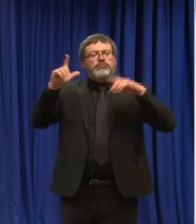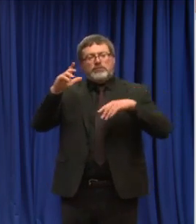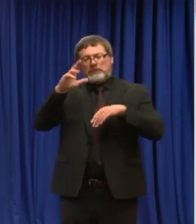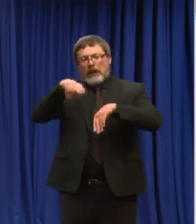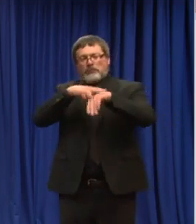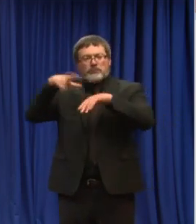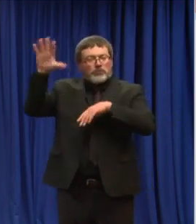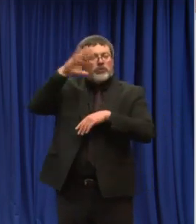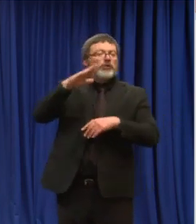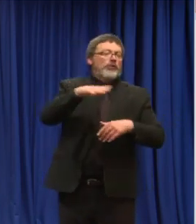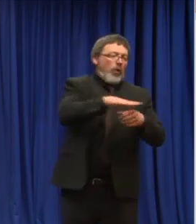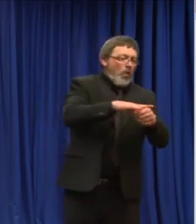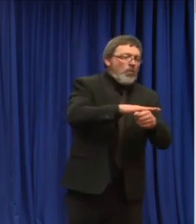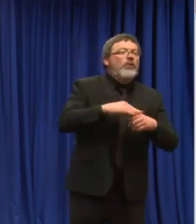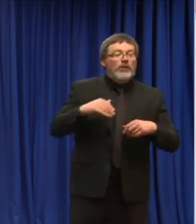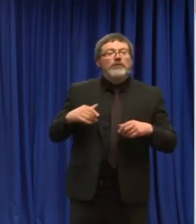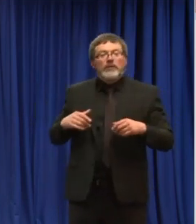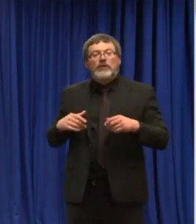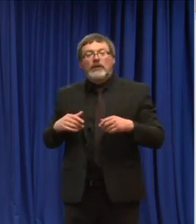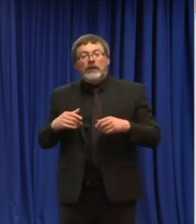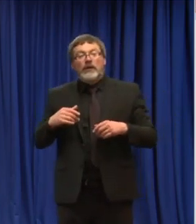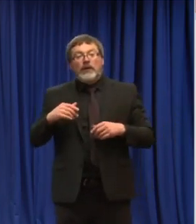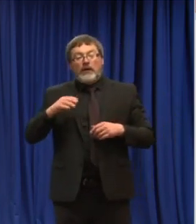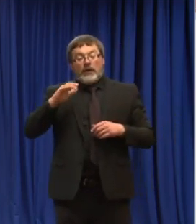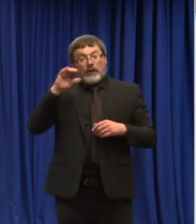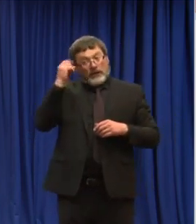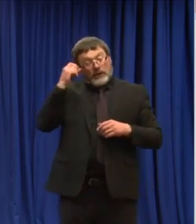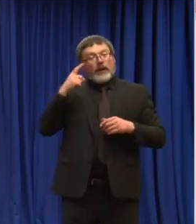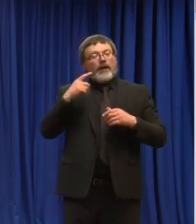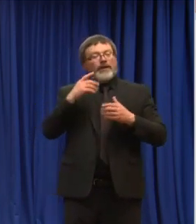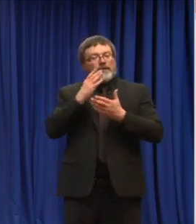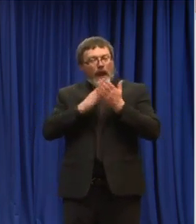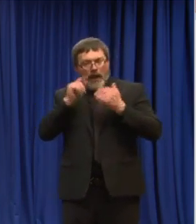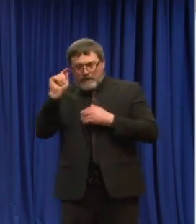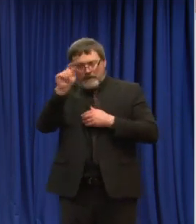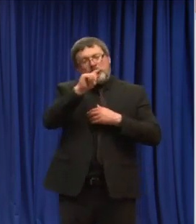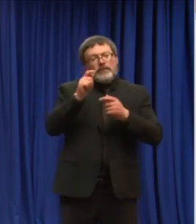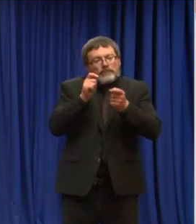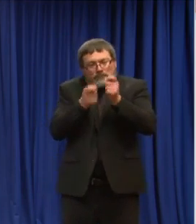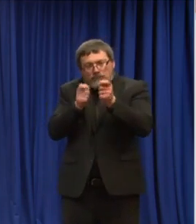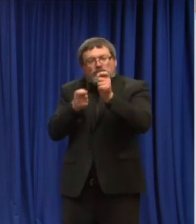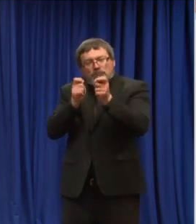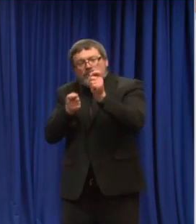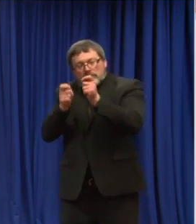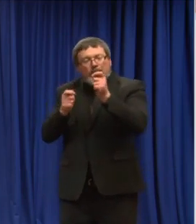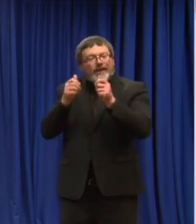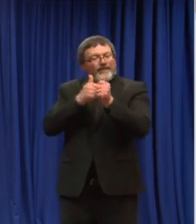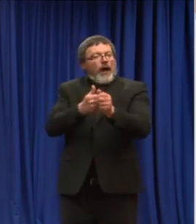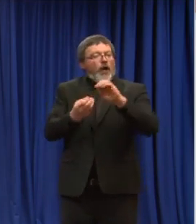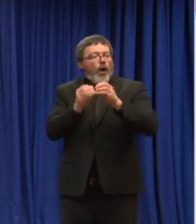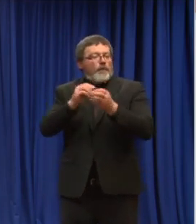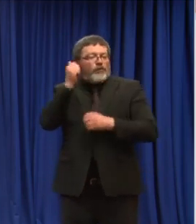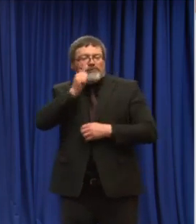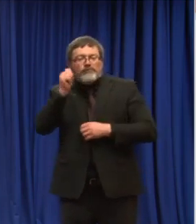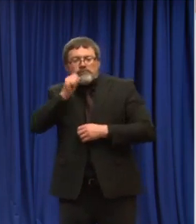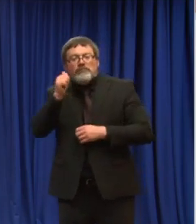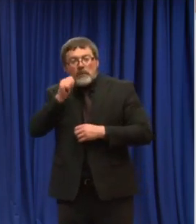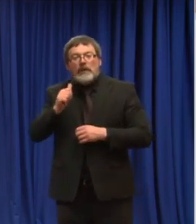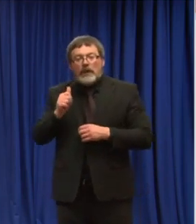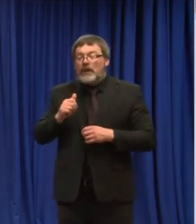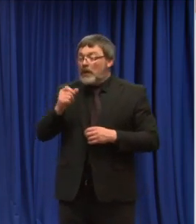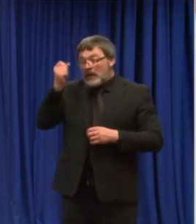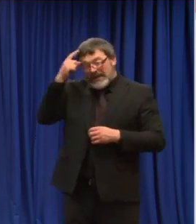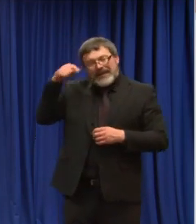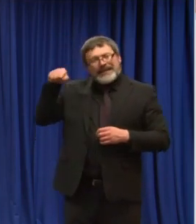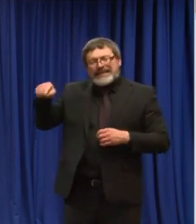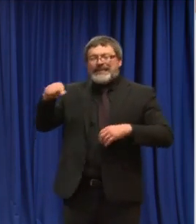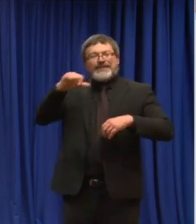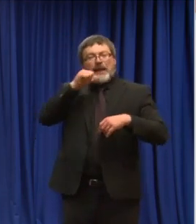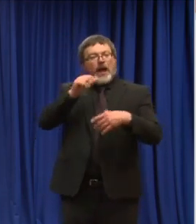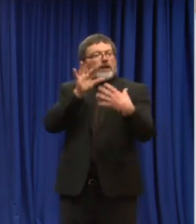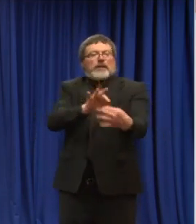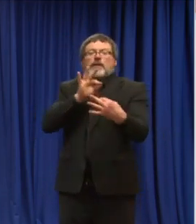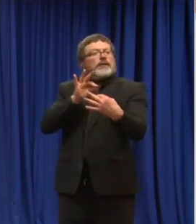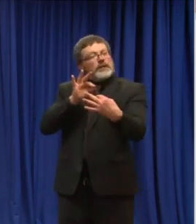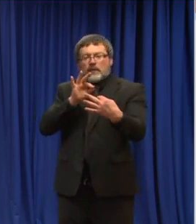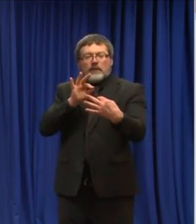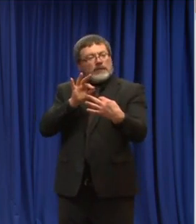THIS IS A MODEL THAT HAS BEEN PUT OUT IN PUBLIC AND IS BEING UPDATED ROUTINELY AND I PUT THIS OUT THERE AS AN EXAMPLE OF A MODEL.